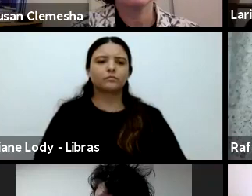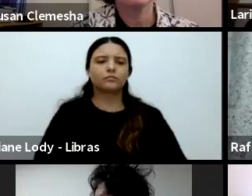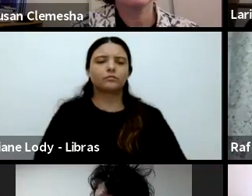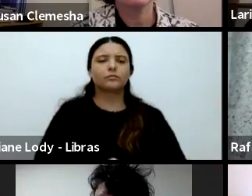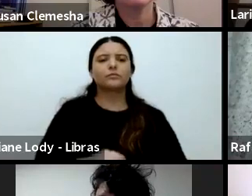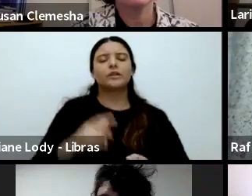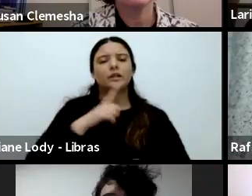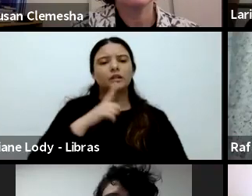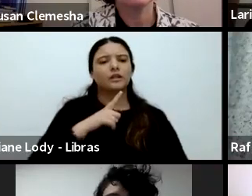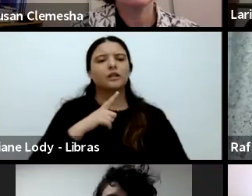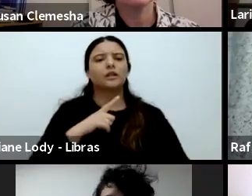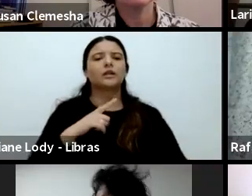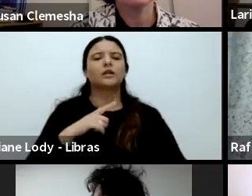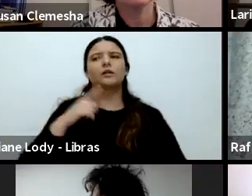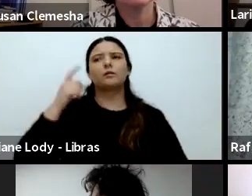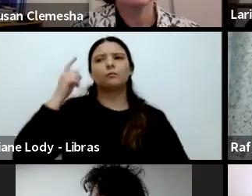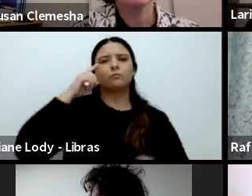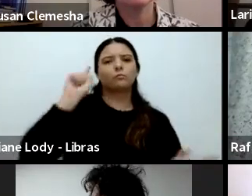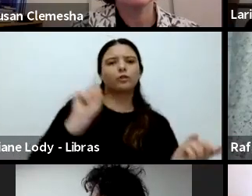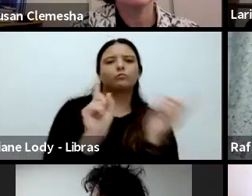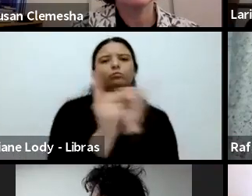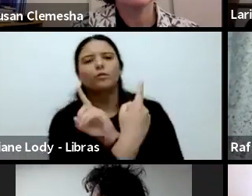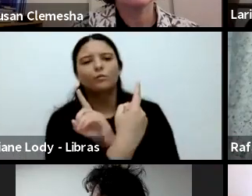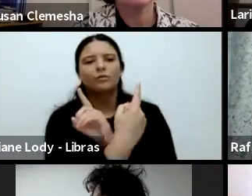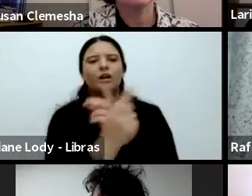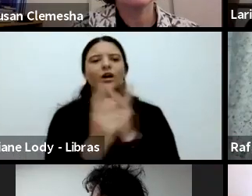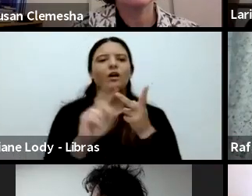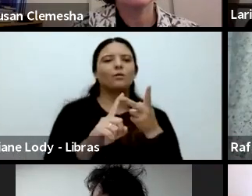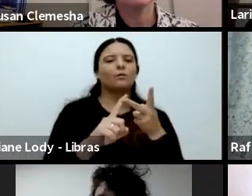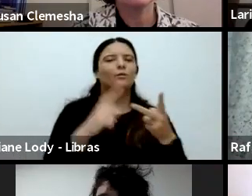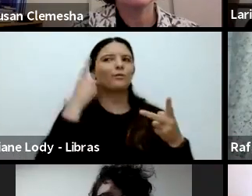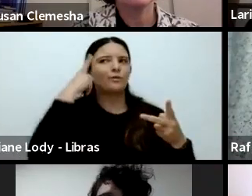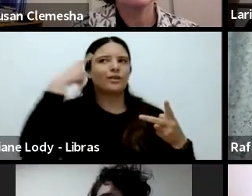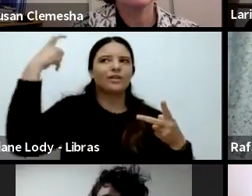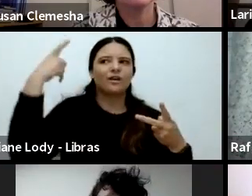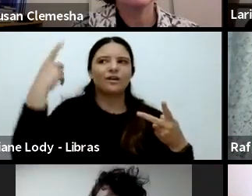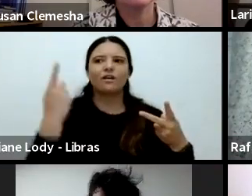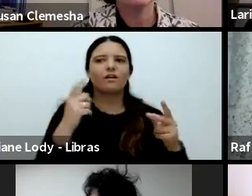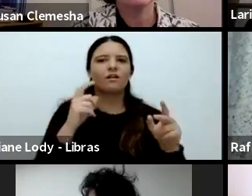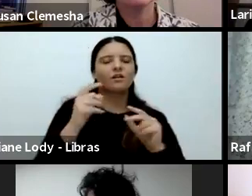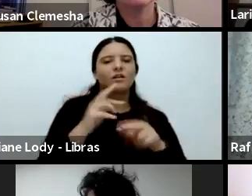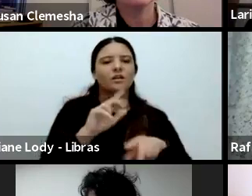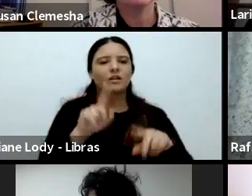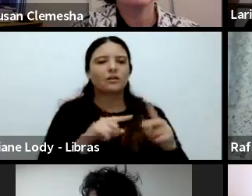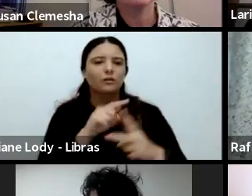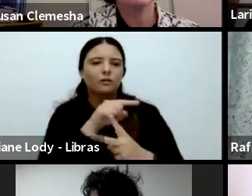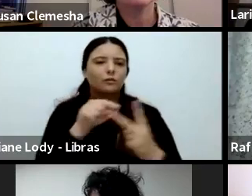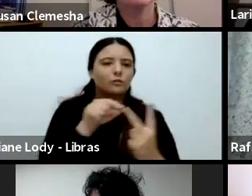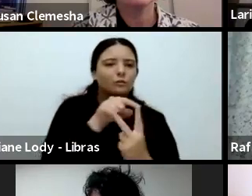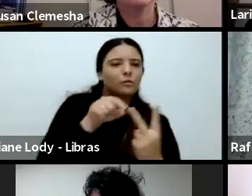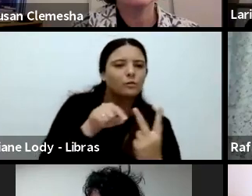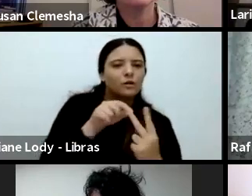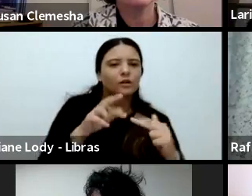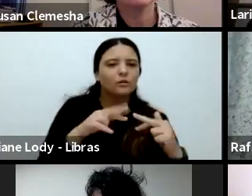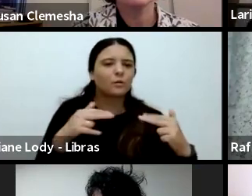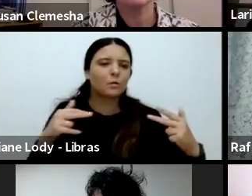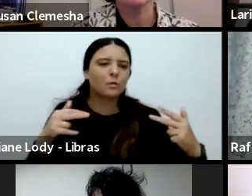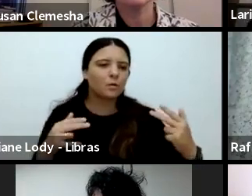of there being a thesis and antithesis, and then the. he, it's, it's the key he, it's, it's the kind of grinding together of these to the the Excel of these to the the Exchange